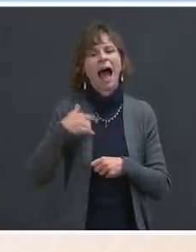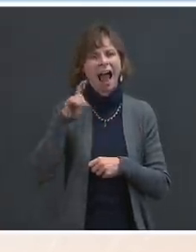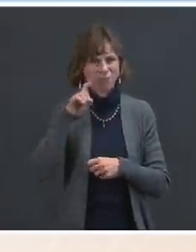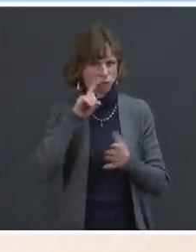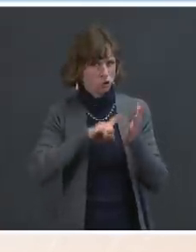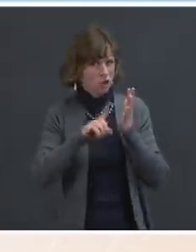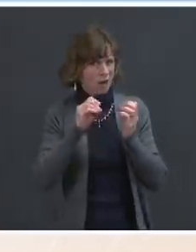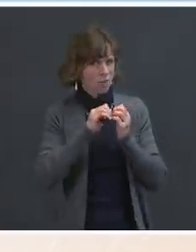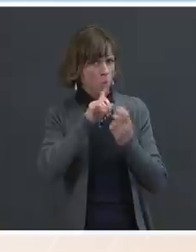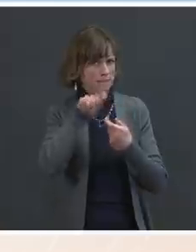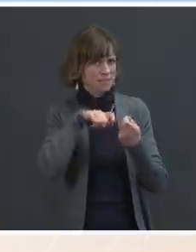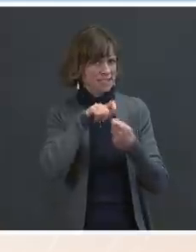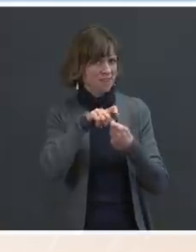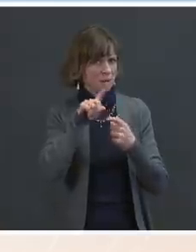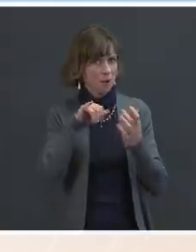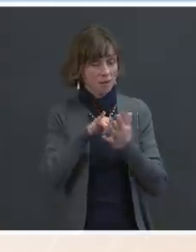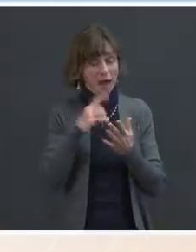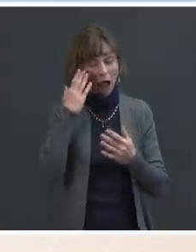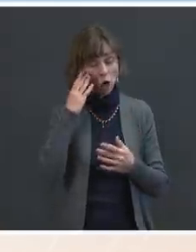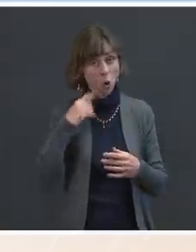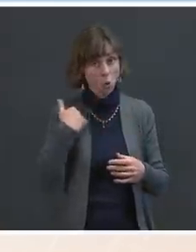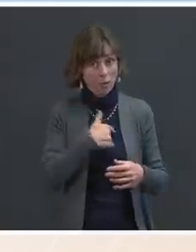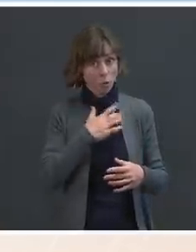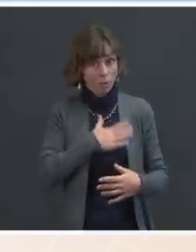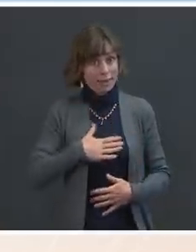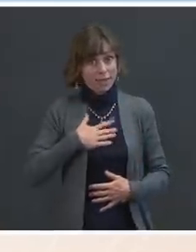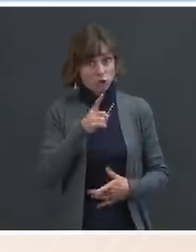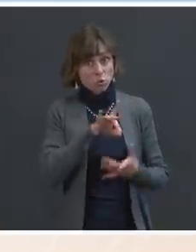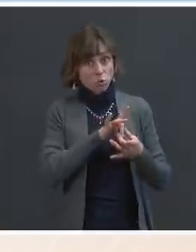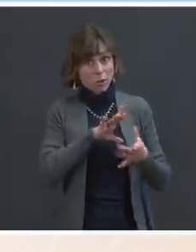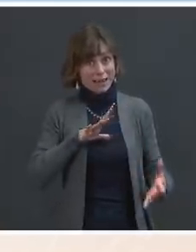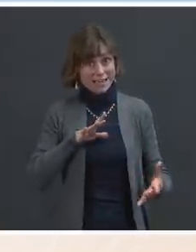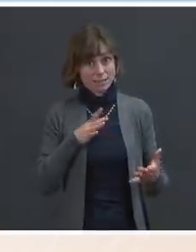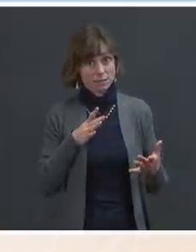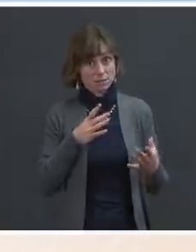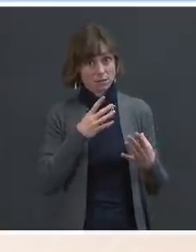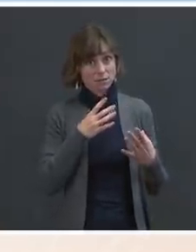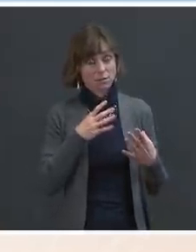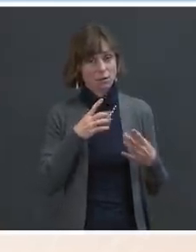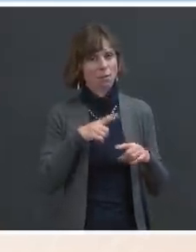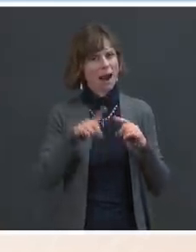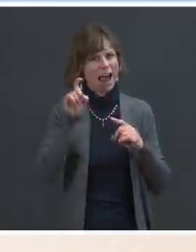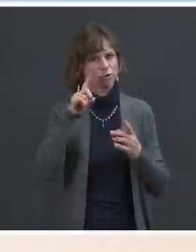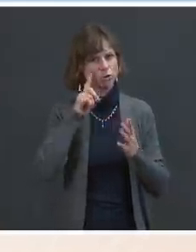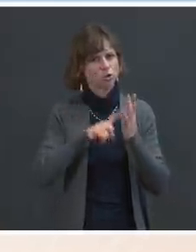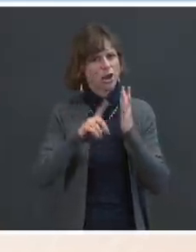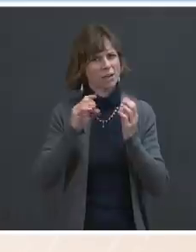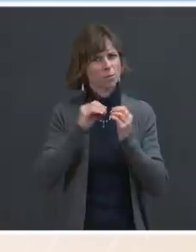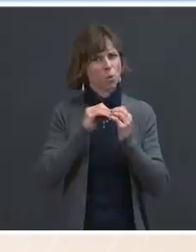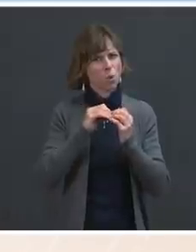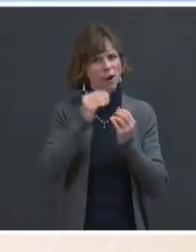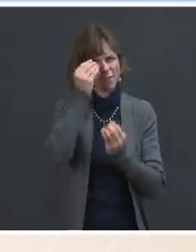I know we were pleased with the release, but I'd have to look into more specific details of the travel restrictions. Go ahead.